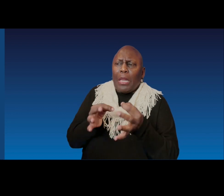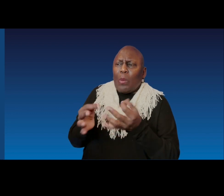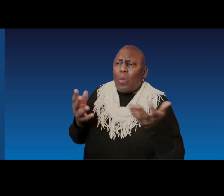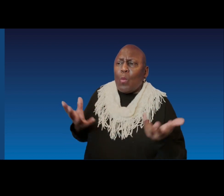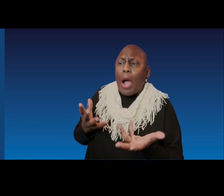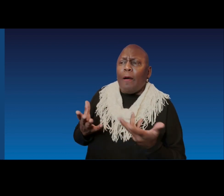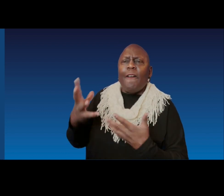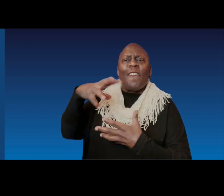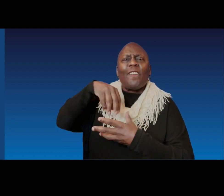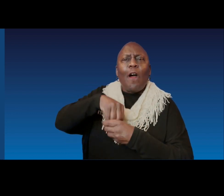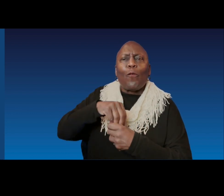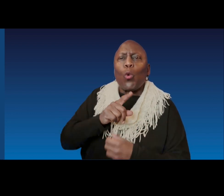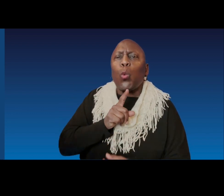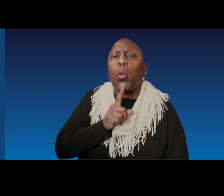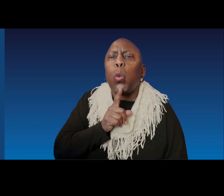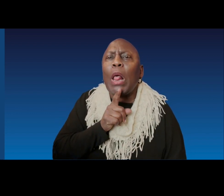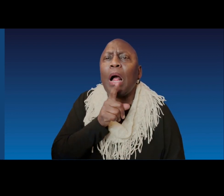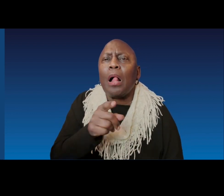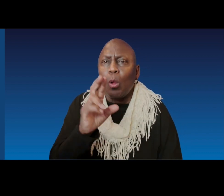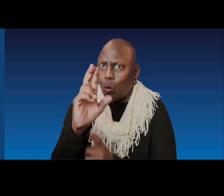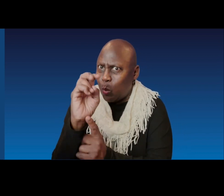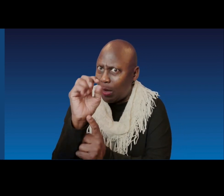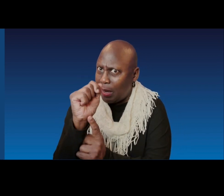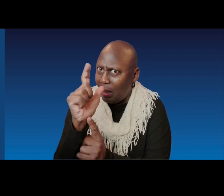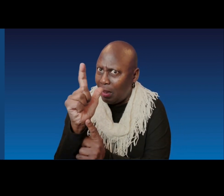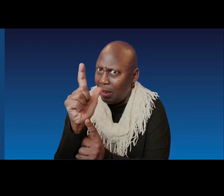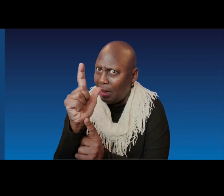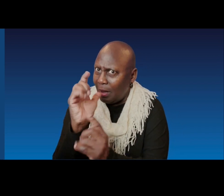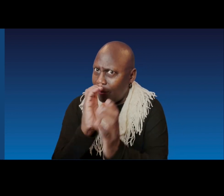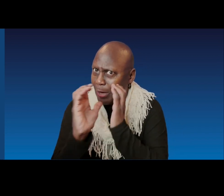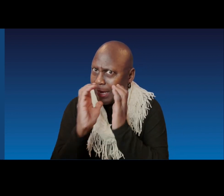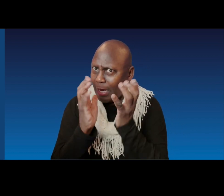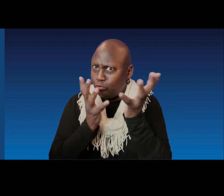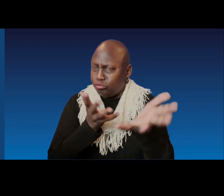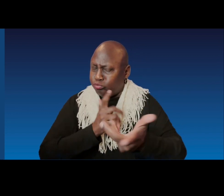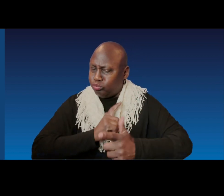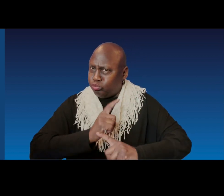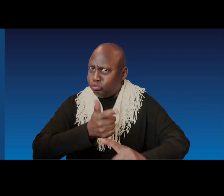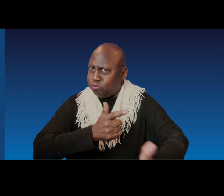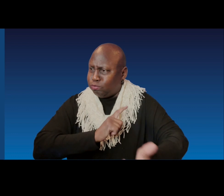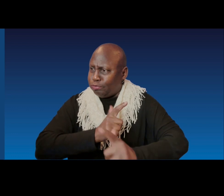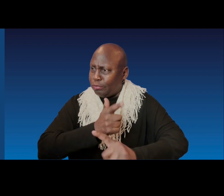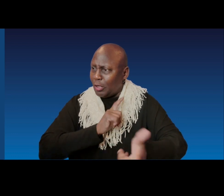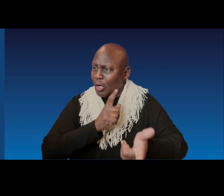I'll explain what it involves. Real dialogic communication.